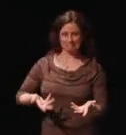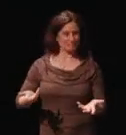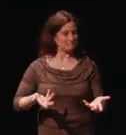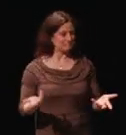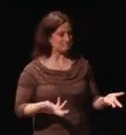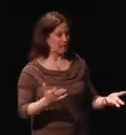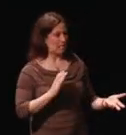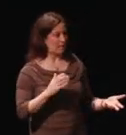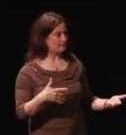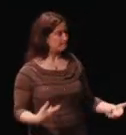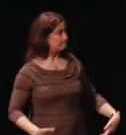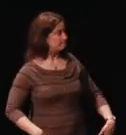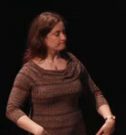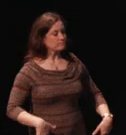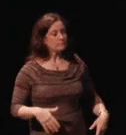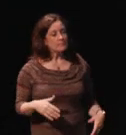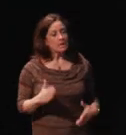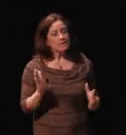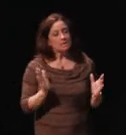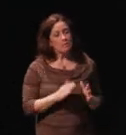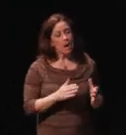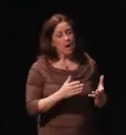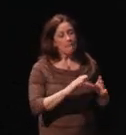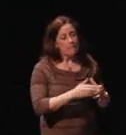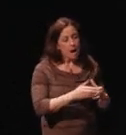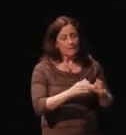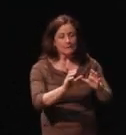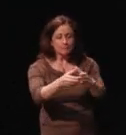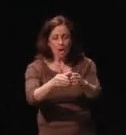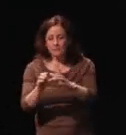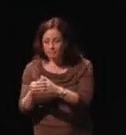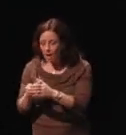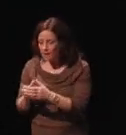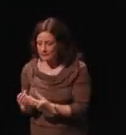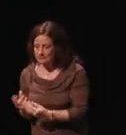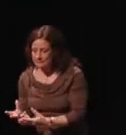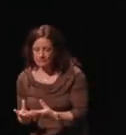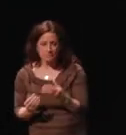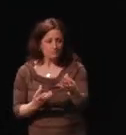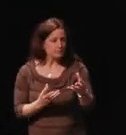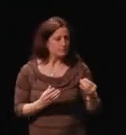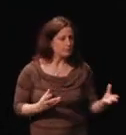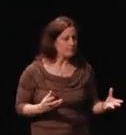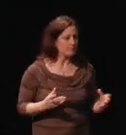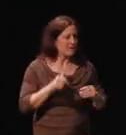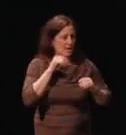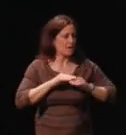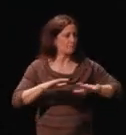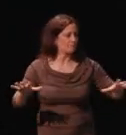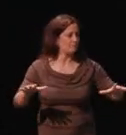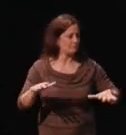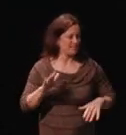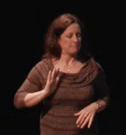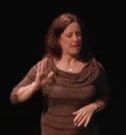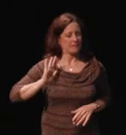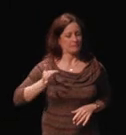So, in small pockets, people we're getting this information in the '80s.